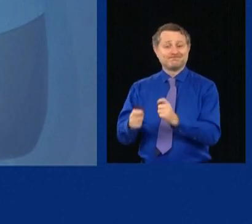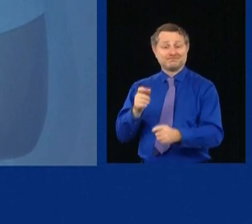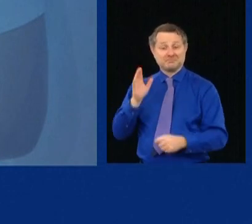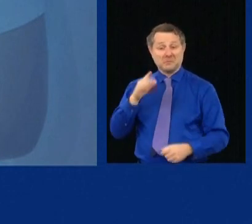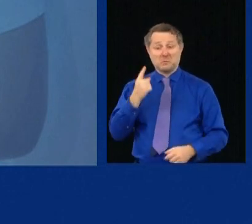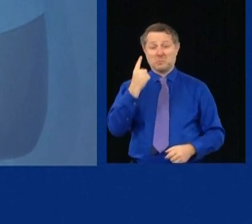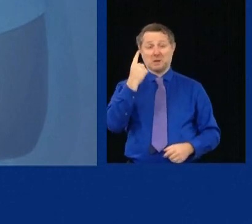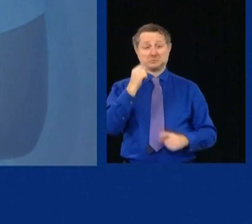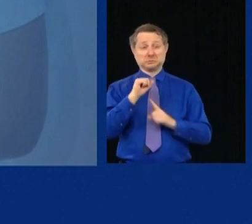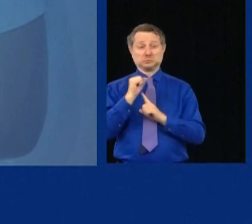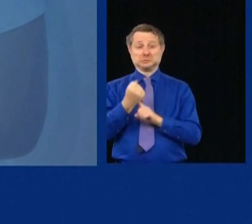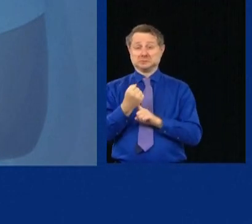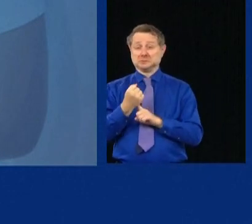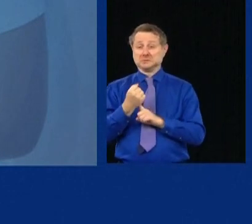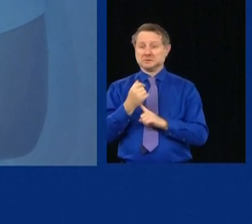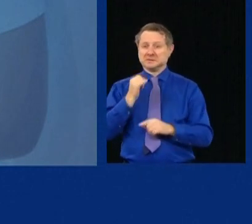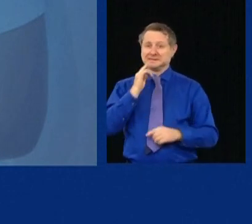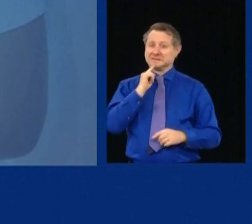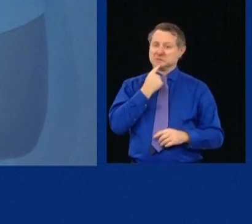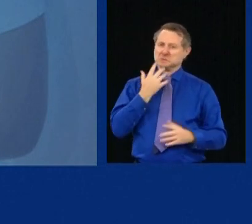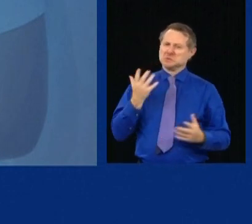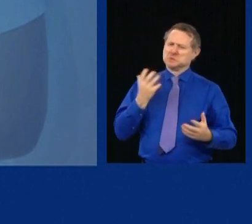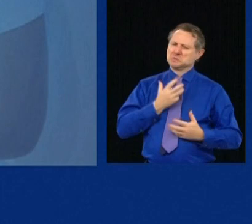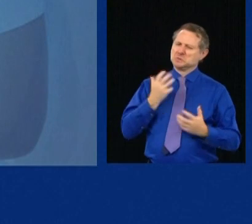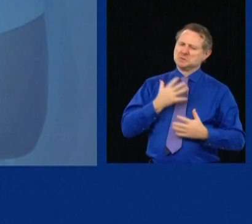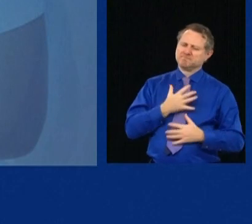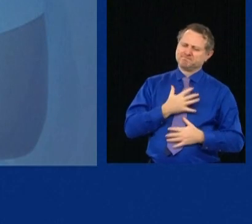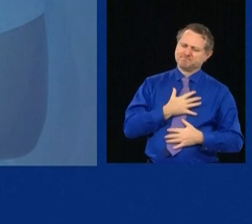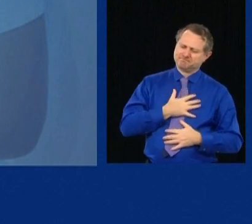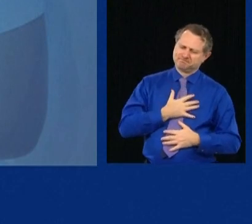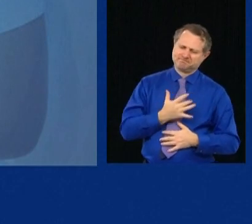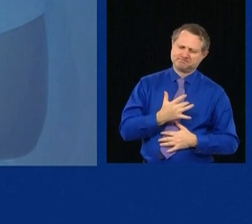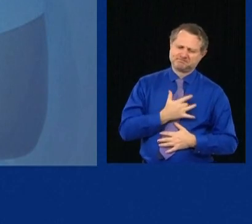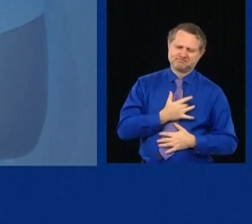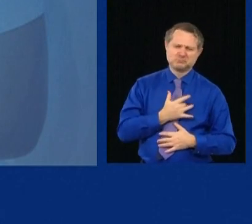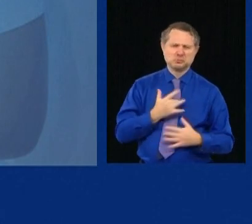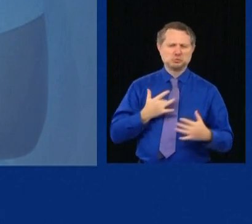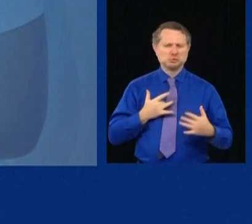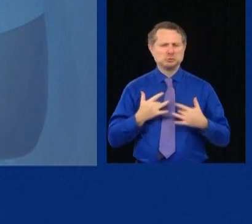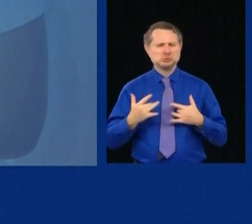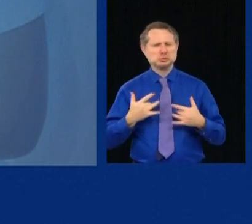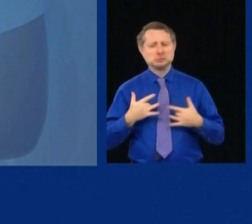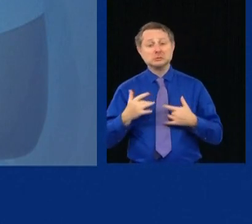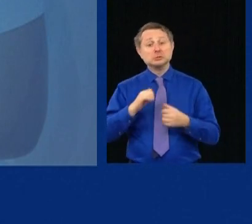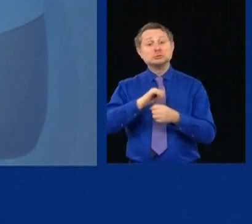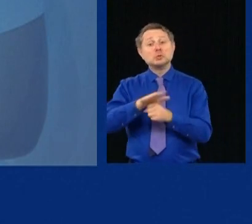LEARNING THE VIRUS IS STILL LEARNING ALSO.